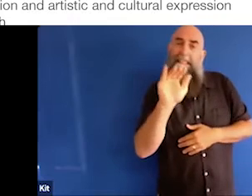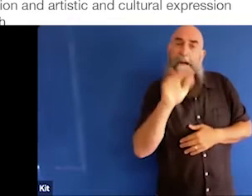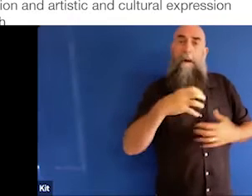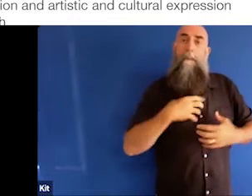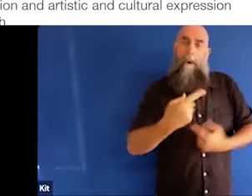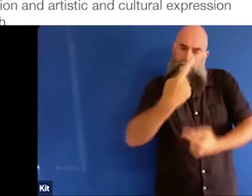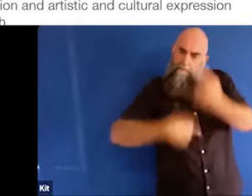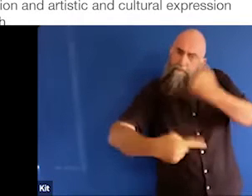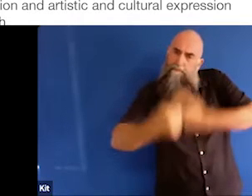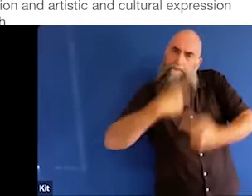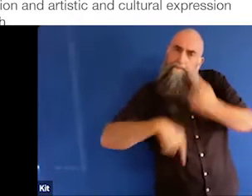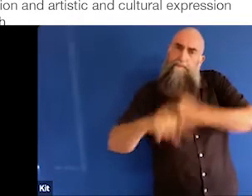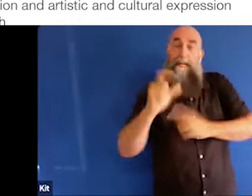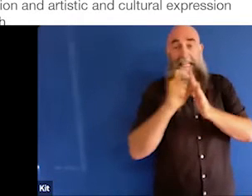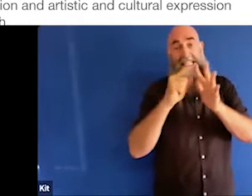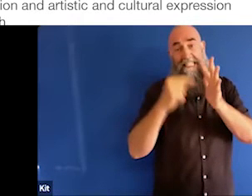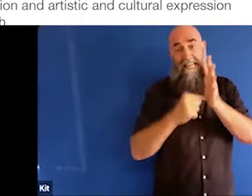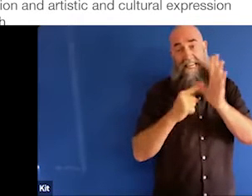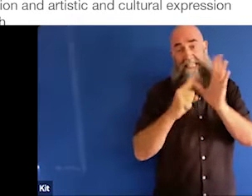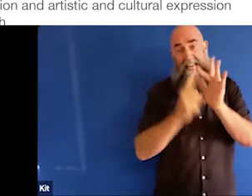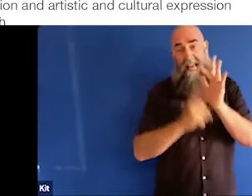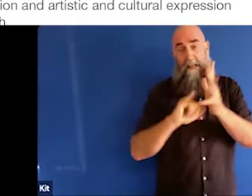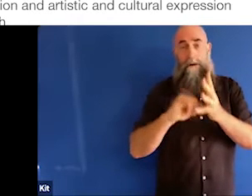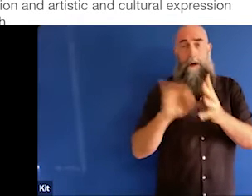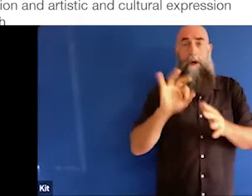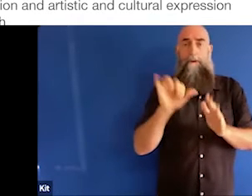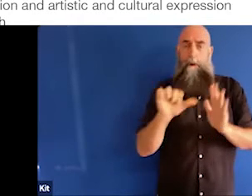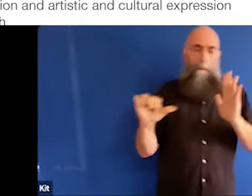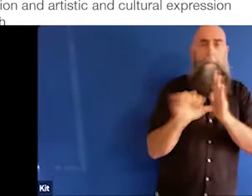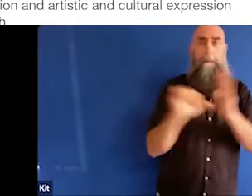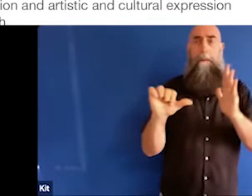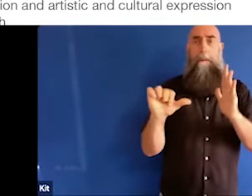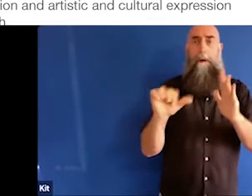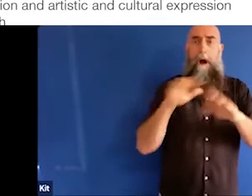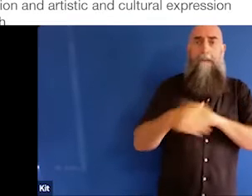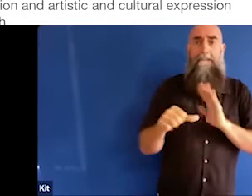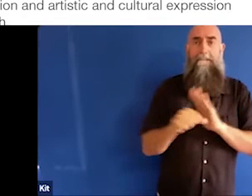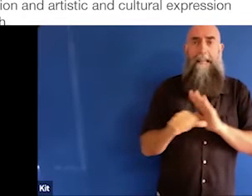on that. So it's not set in stone what you are getting funded for. You can have variations to it.